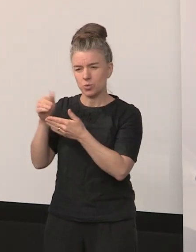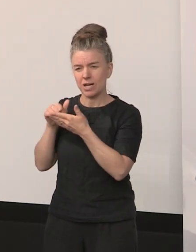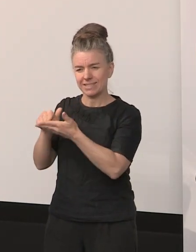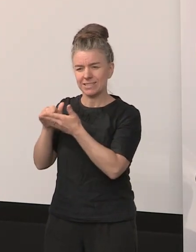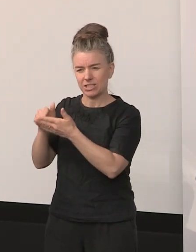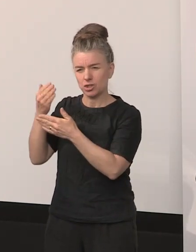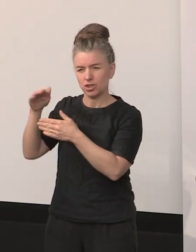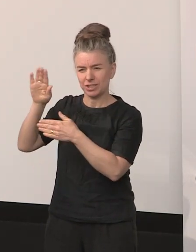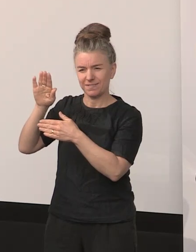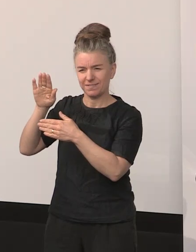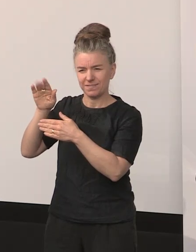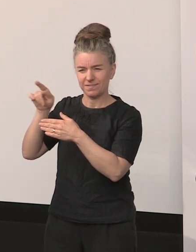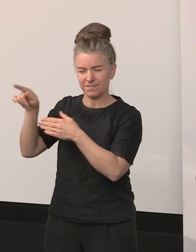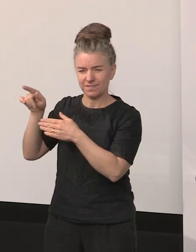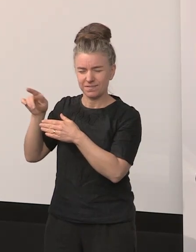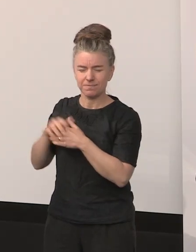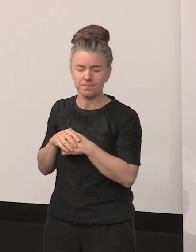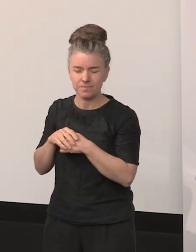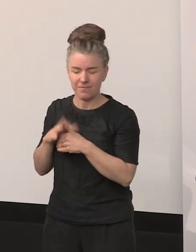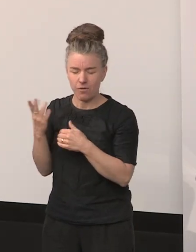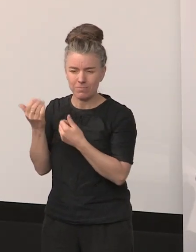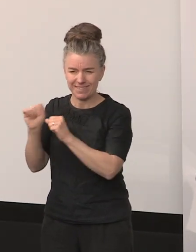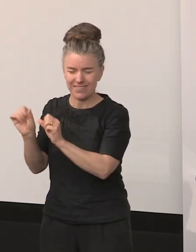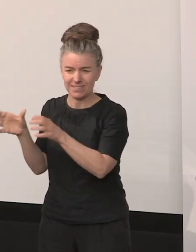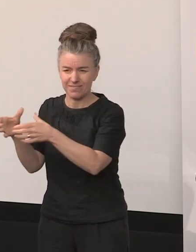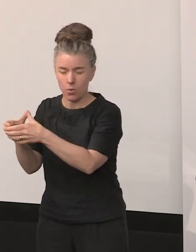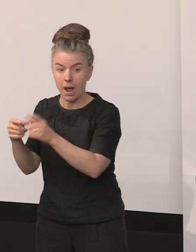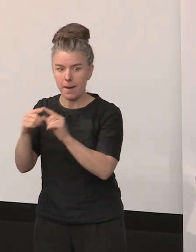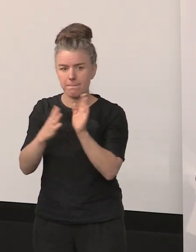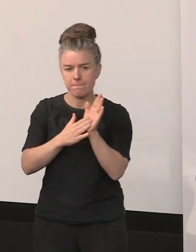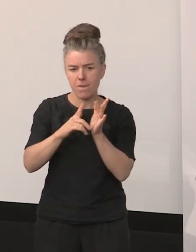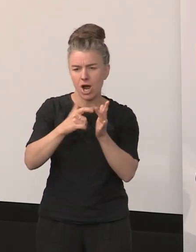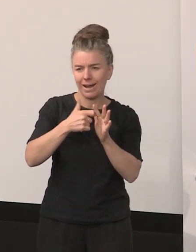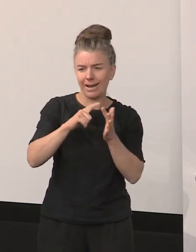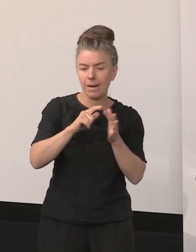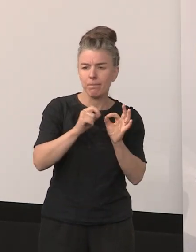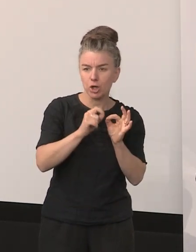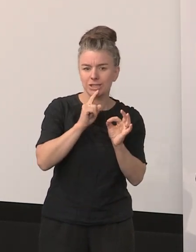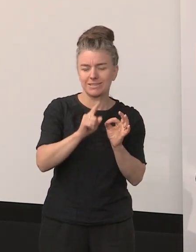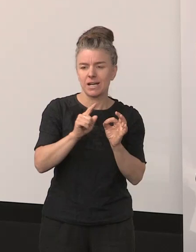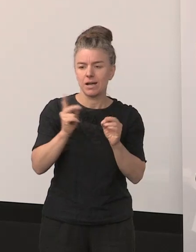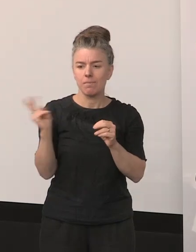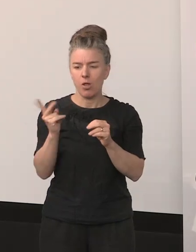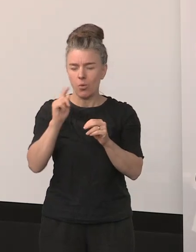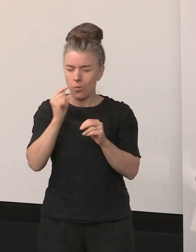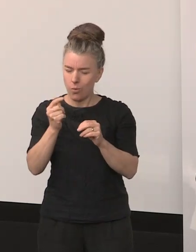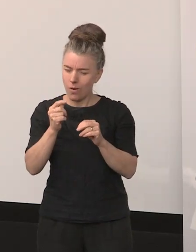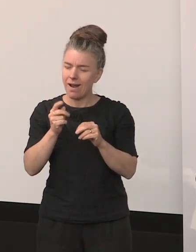is one for Air Commodore Digby Webb. But what I can say - and I think you heard Mike Bush,